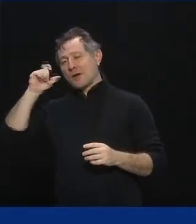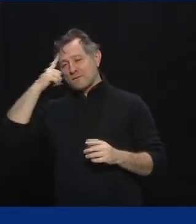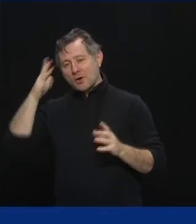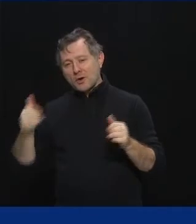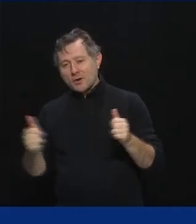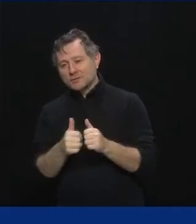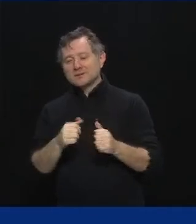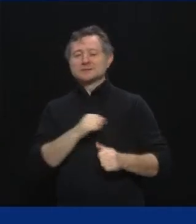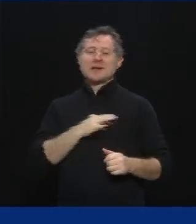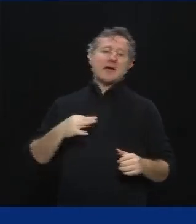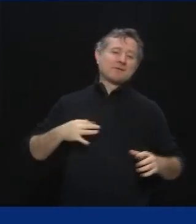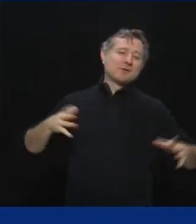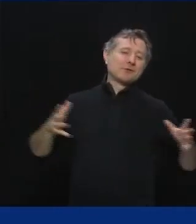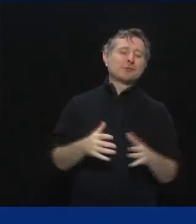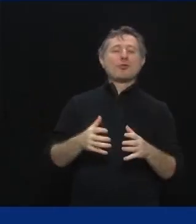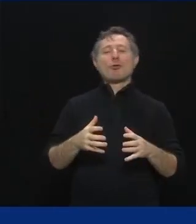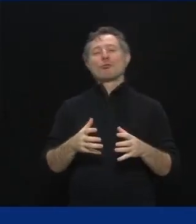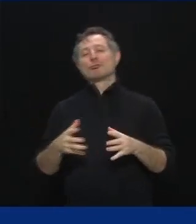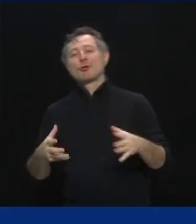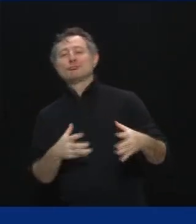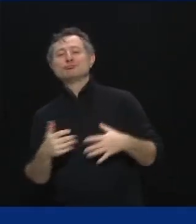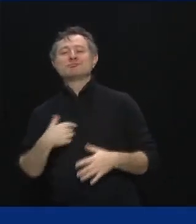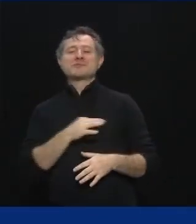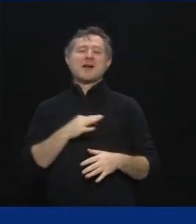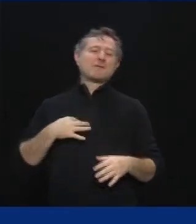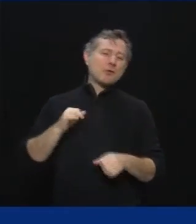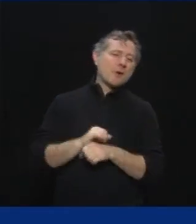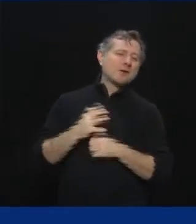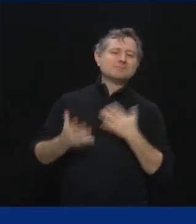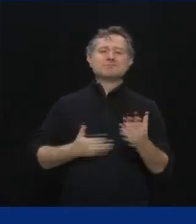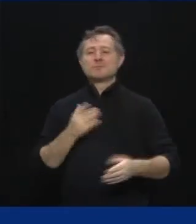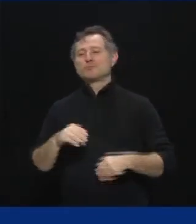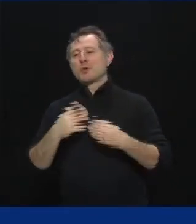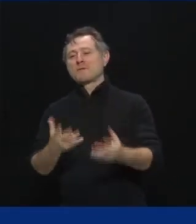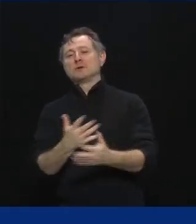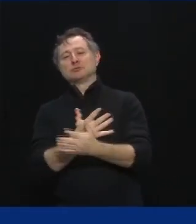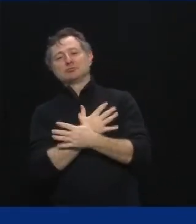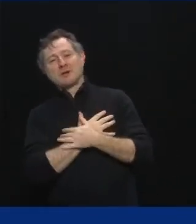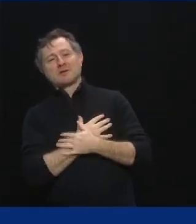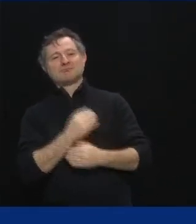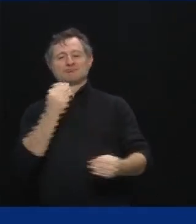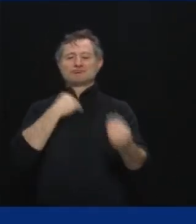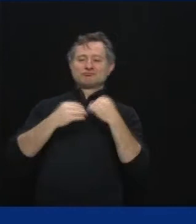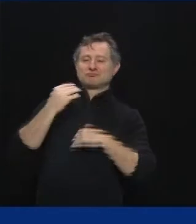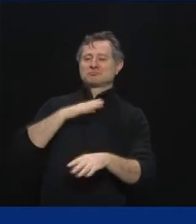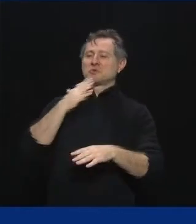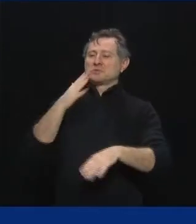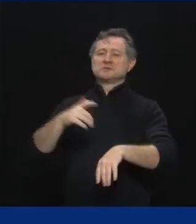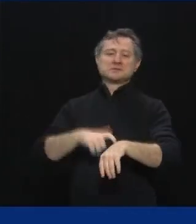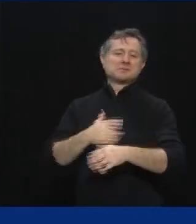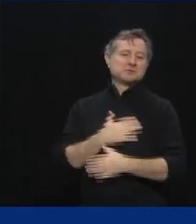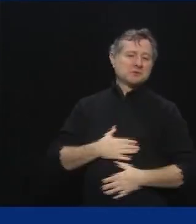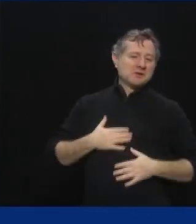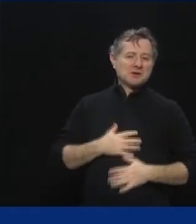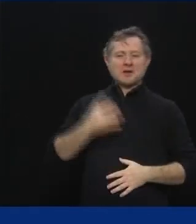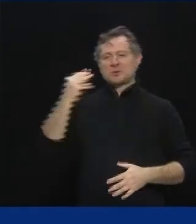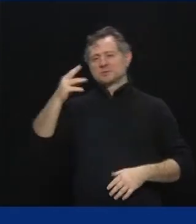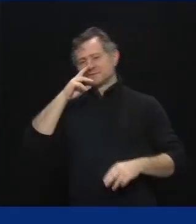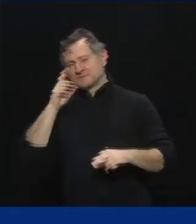I HAD A LOT OF FUN GOING OUT WITH OUR LIEUTENANT GOVERNOR AND BRINGING OUT OUR STAFF TO KICKBACK A LITTLE BIT AND THANK THEM FOR OUR HELP.